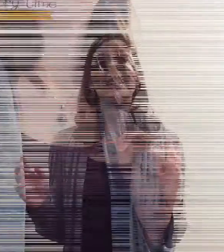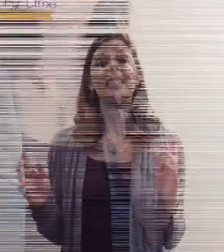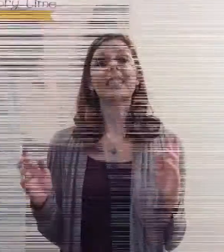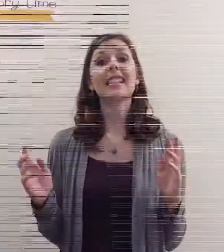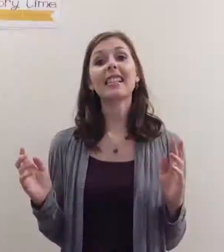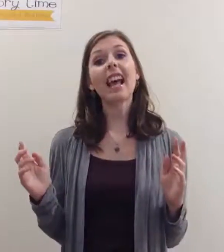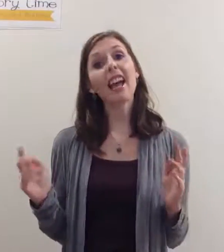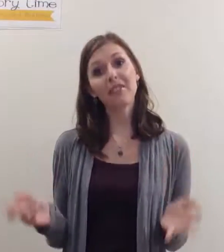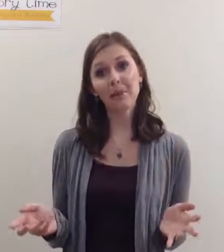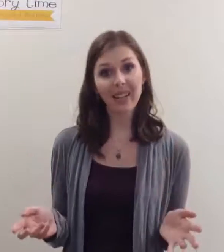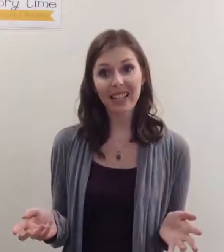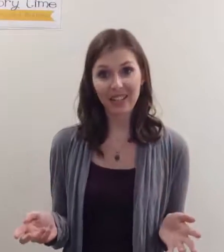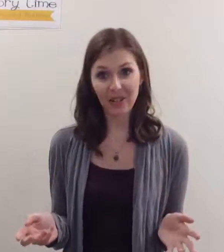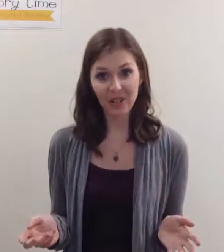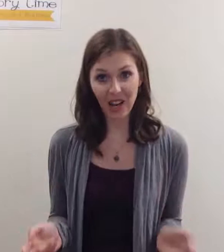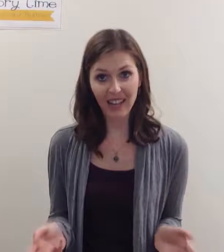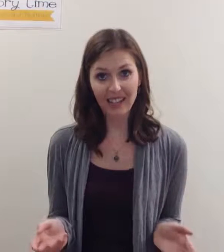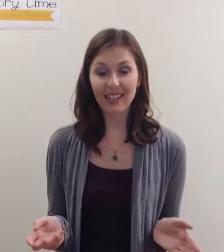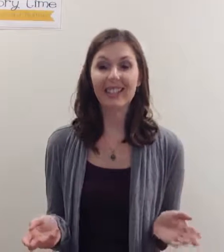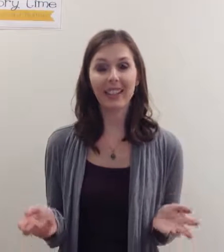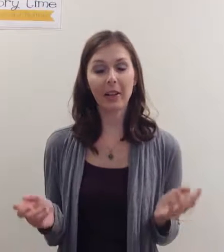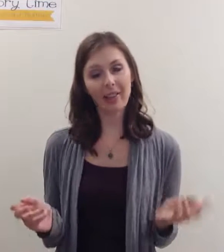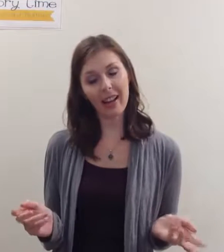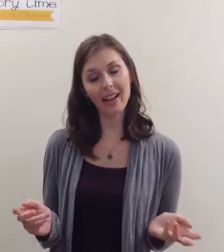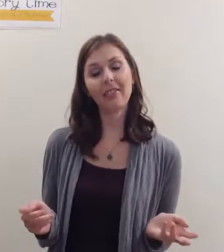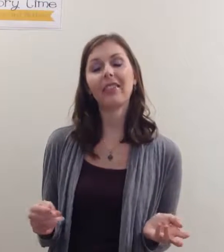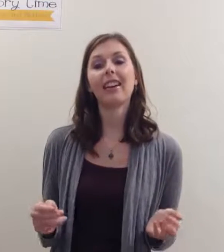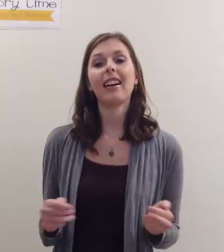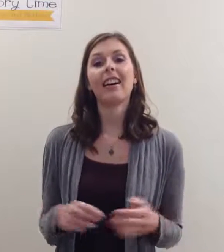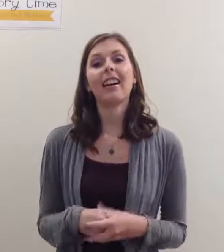Since everybody gets dressed in their life....